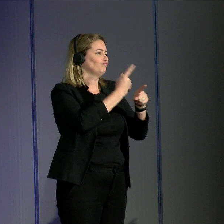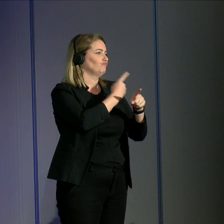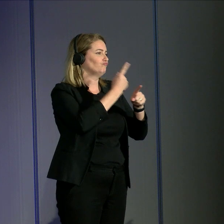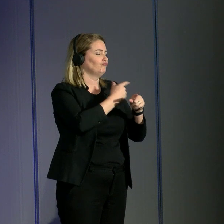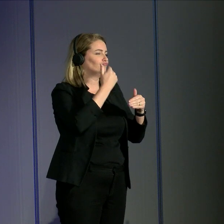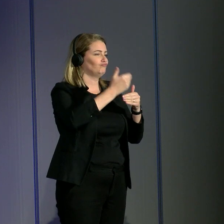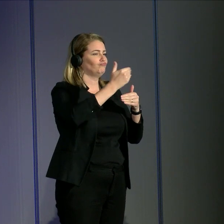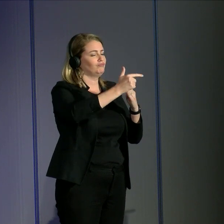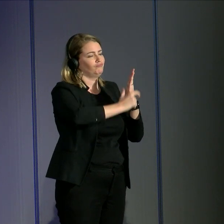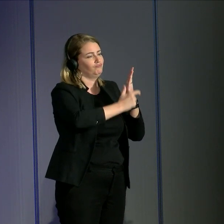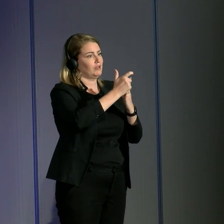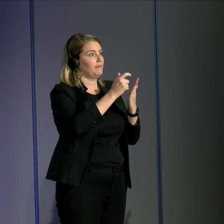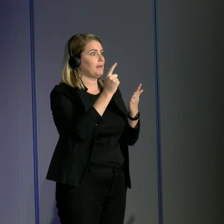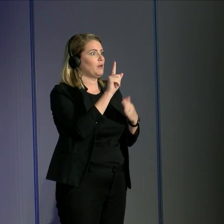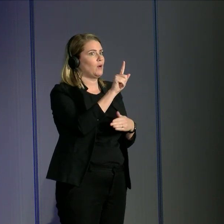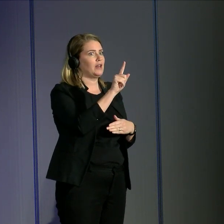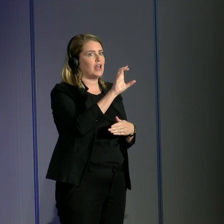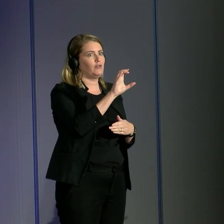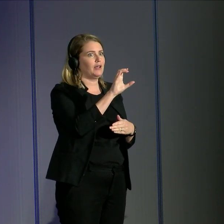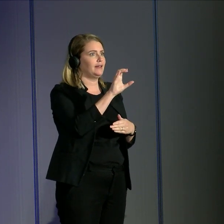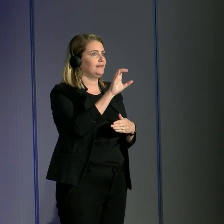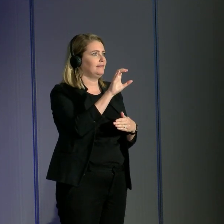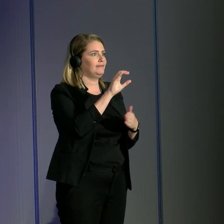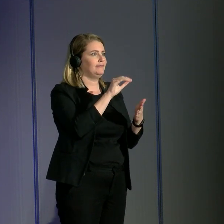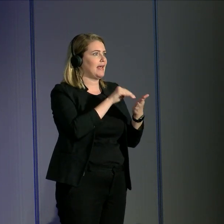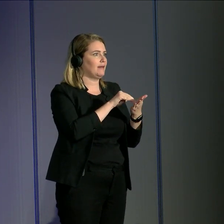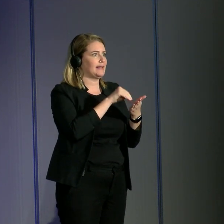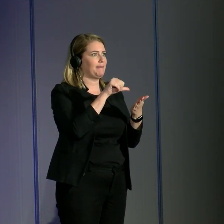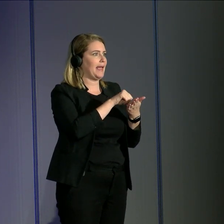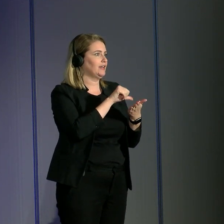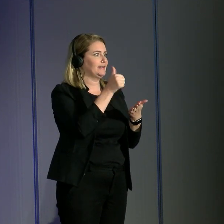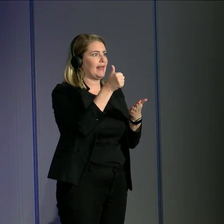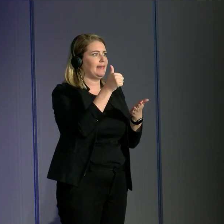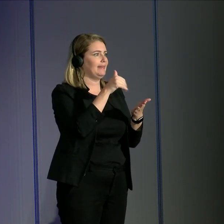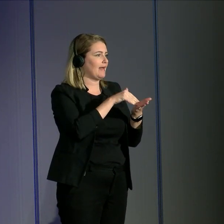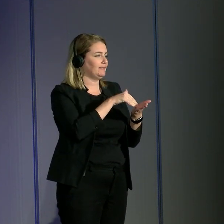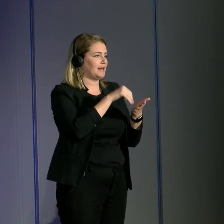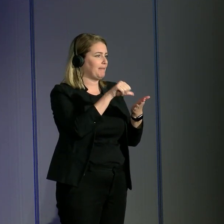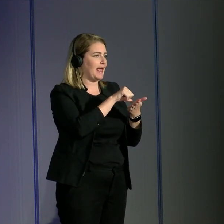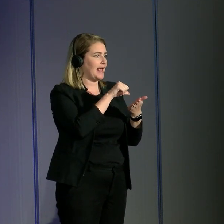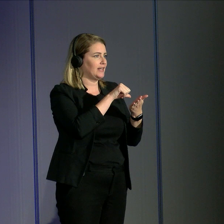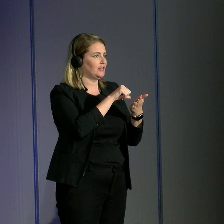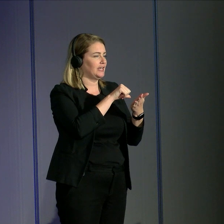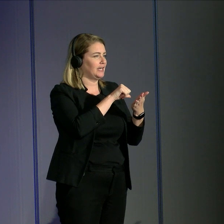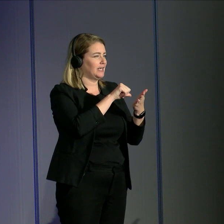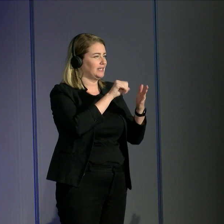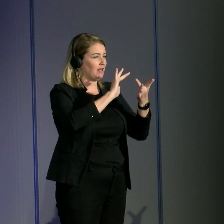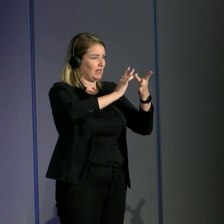Probably hundred thousand, 10,000 pages at a time and what you're looking for there in